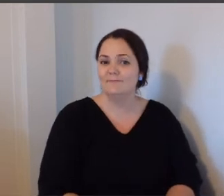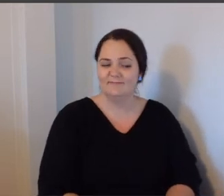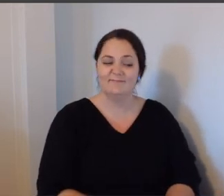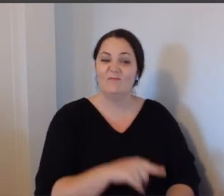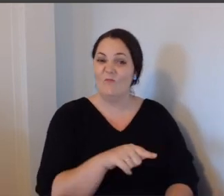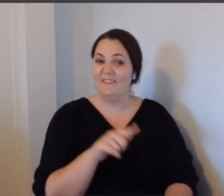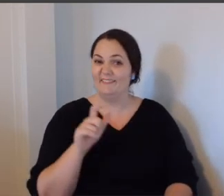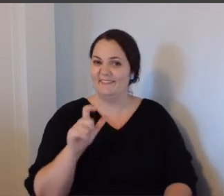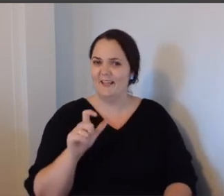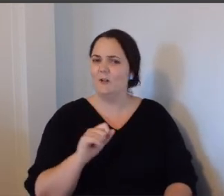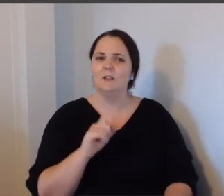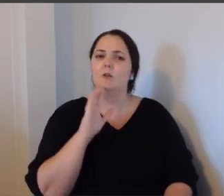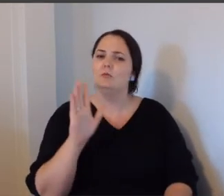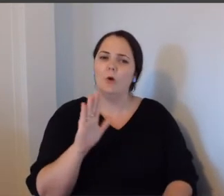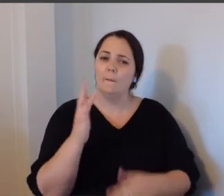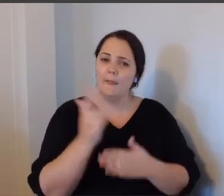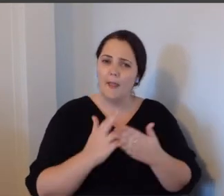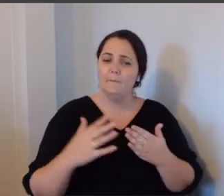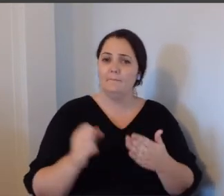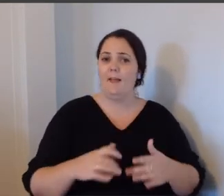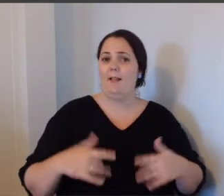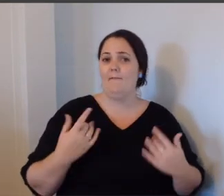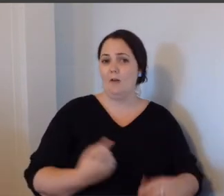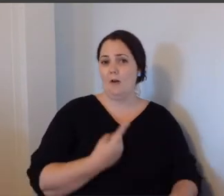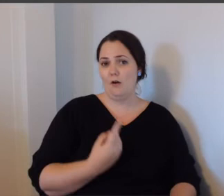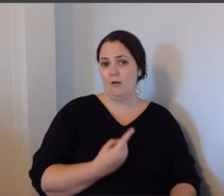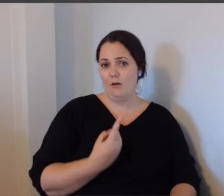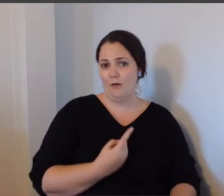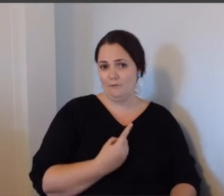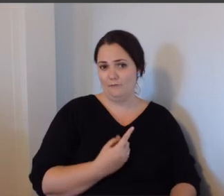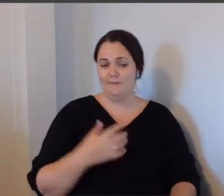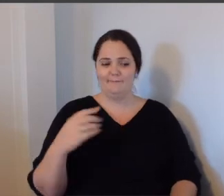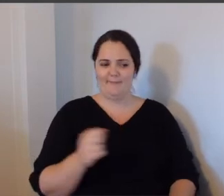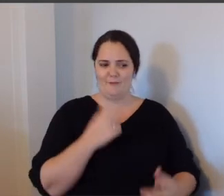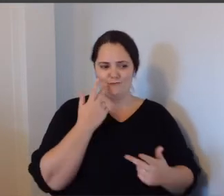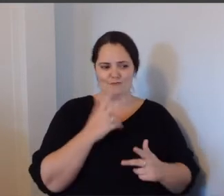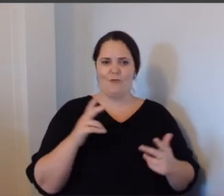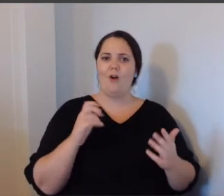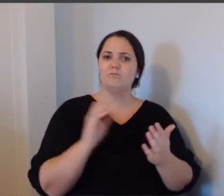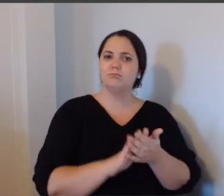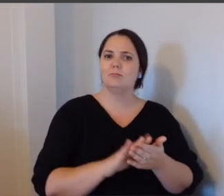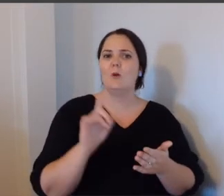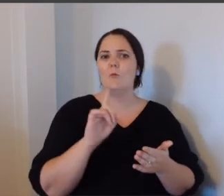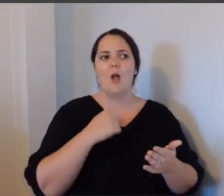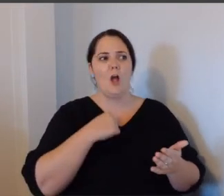to commune with himself'. It is believed that this necessity to withdraw started with Renaissance